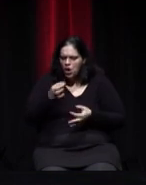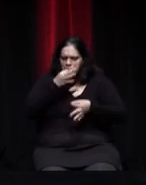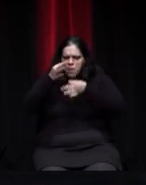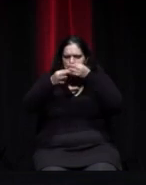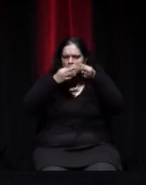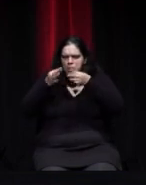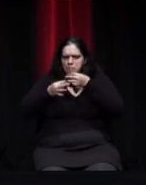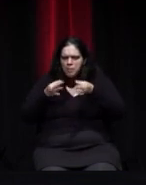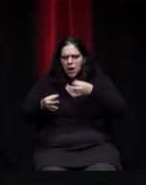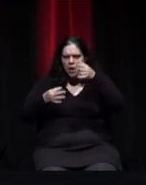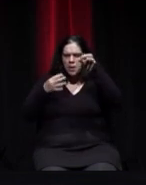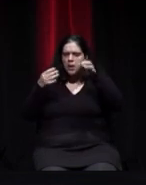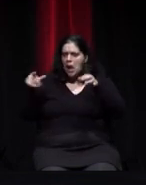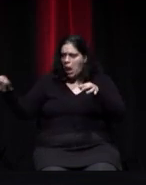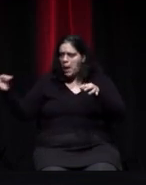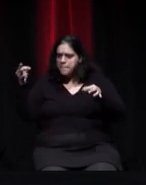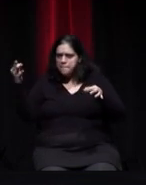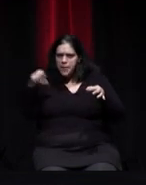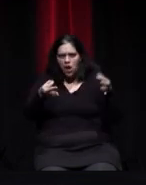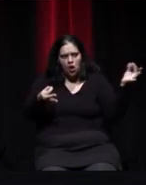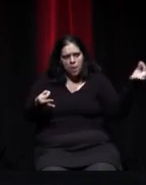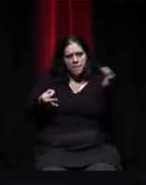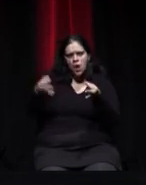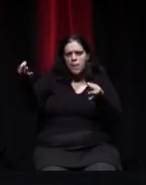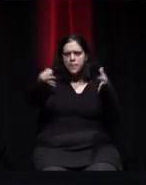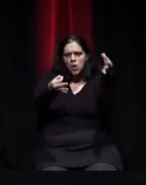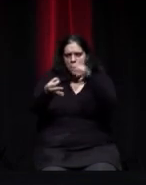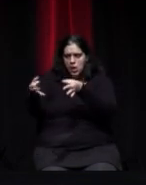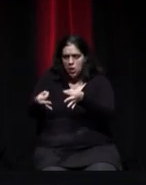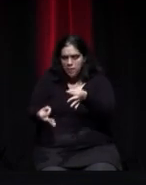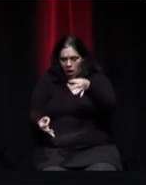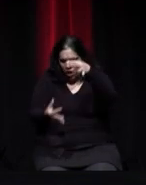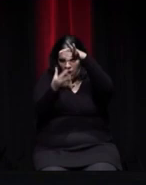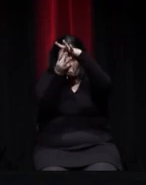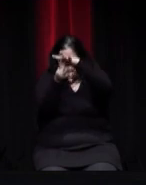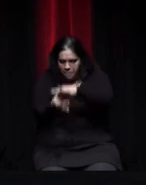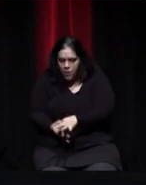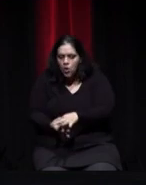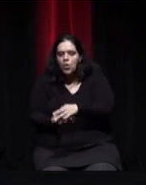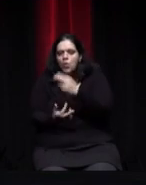What's there of order in these opinions?"